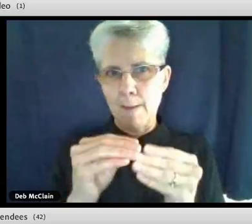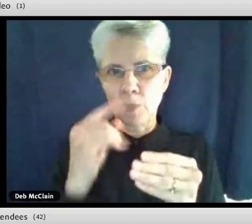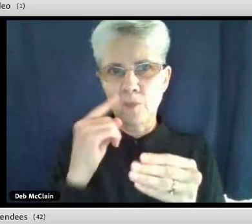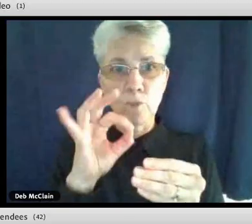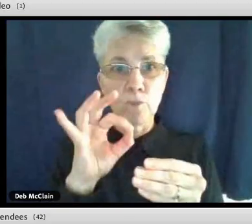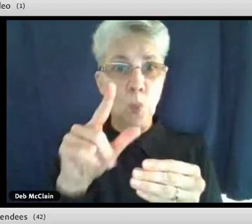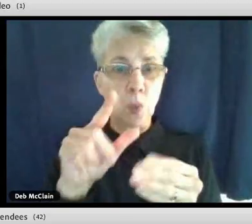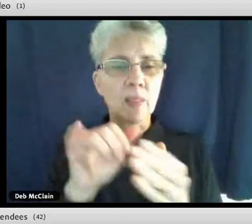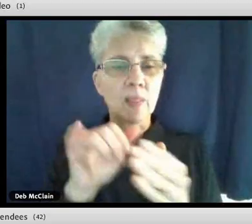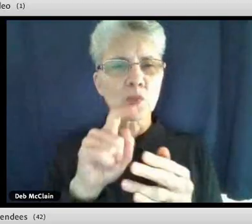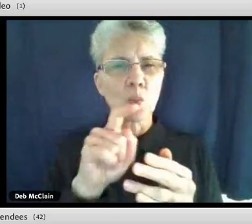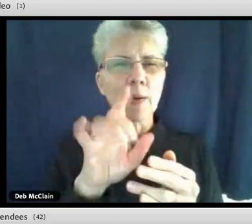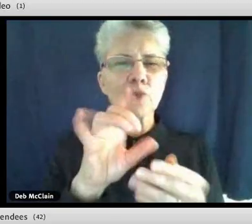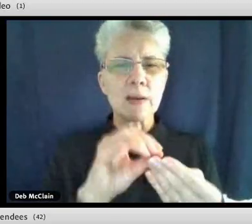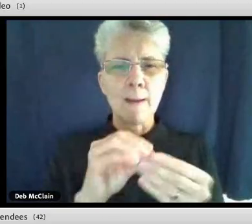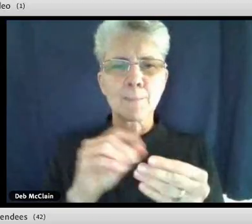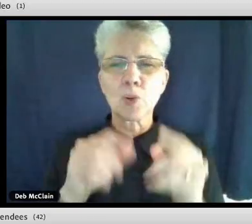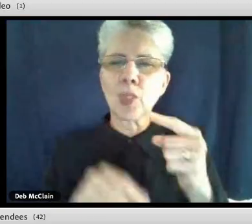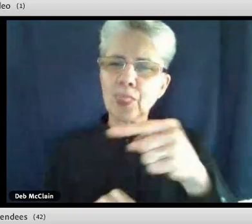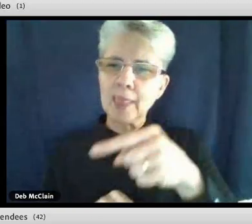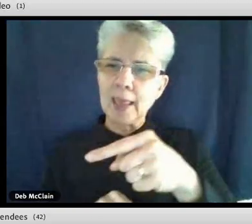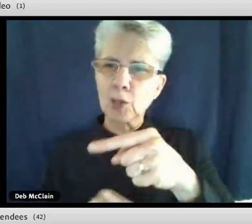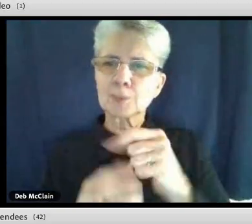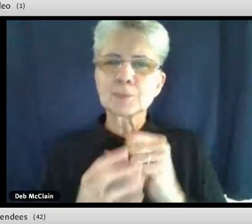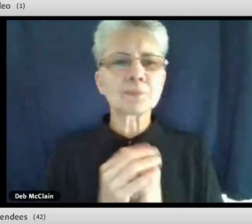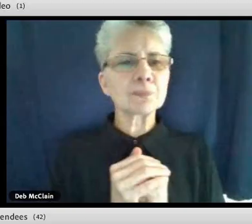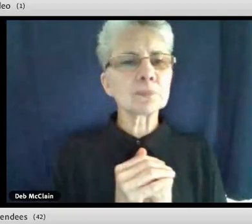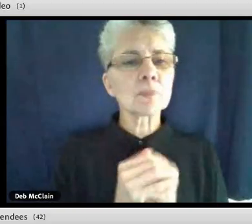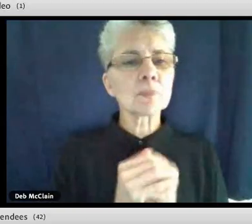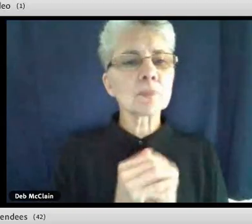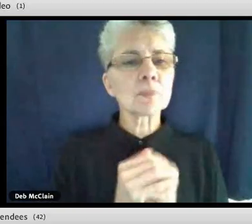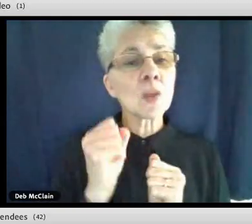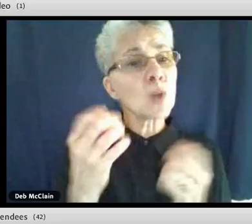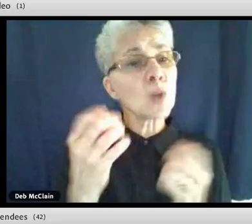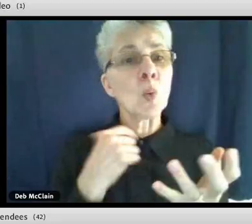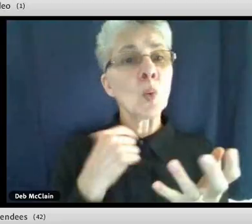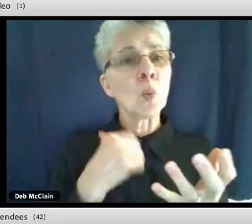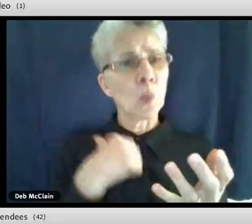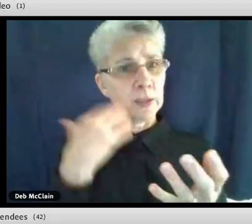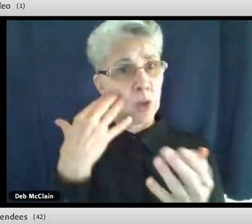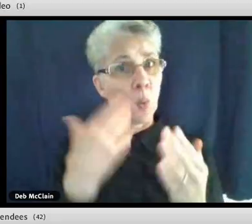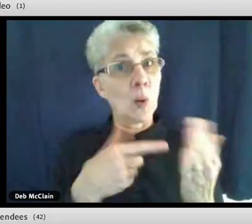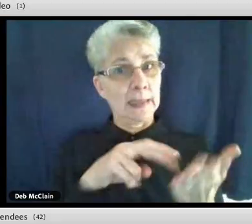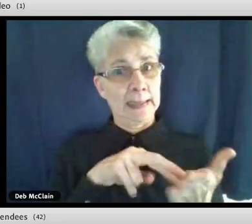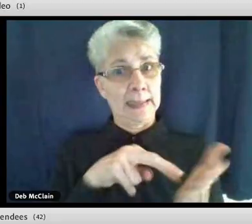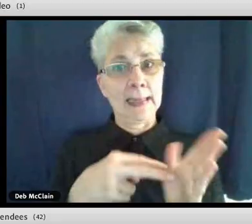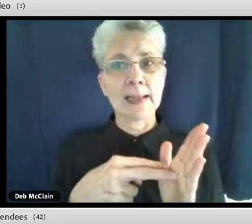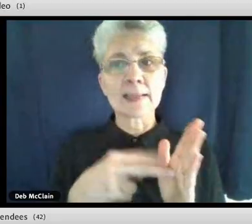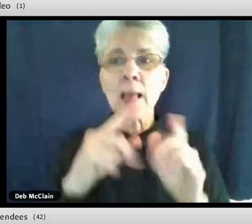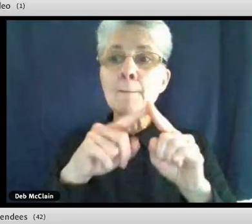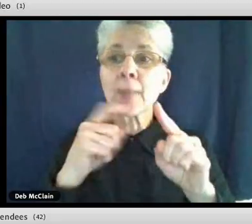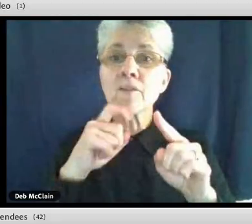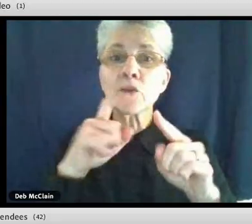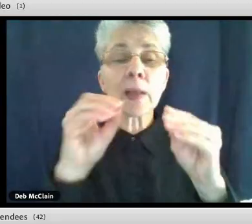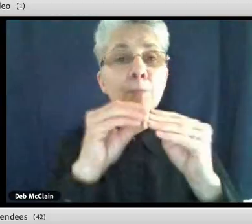and that's the 1-800 number right there. So, you know, we kind of know what it is, but if you needed further information,